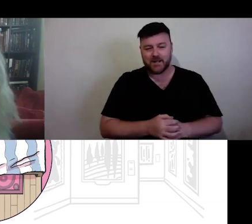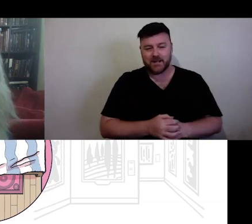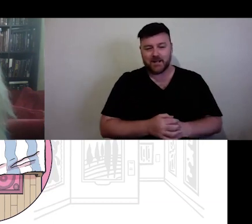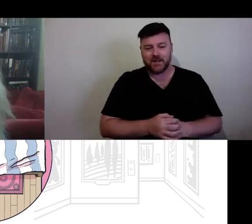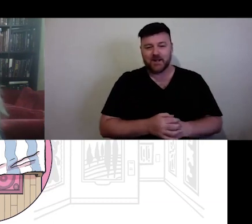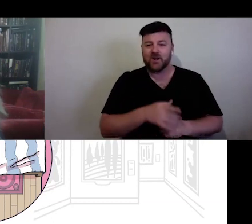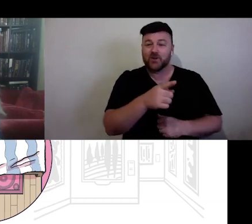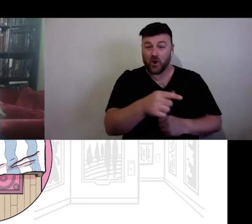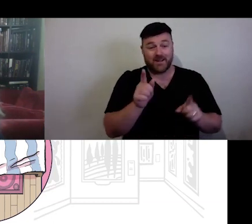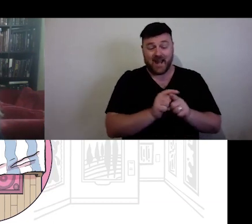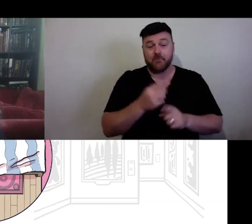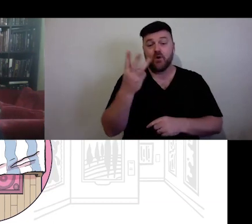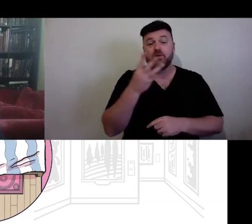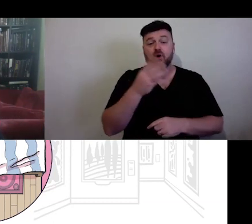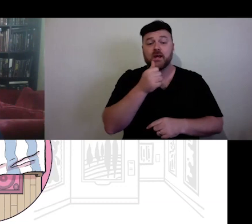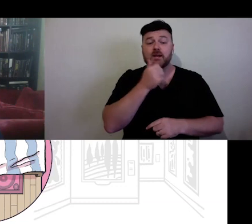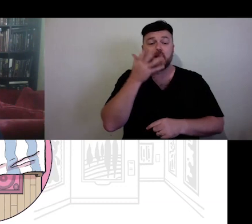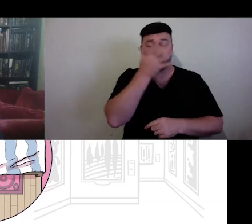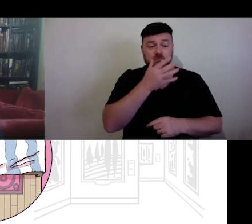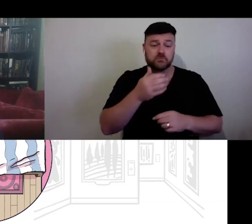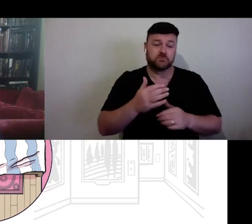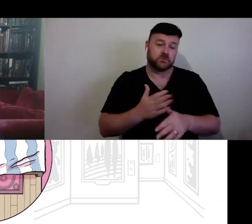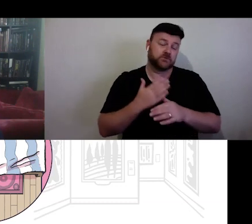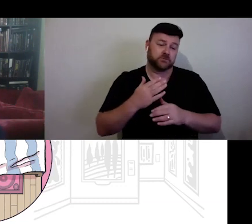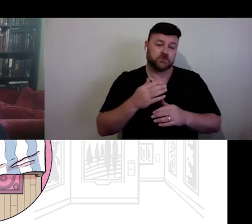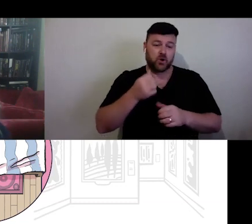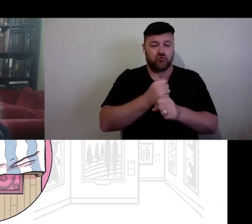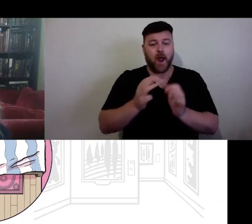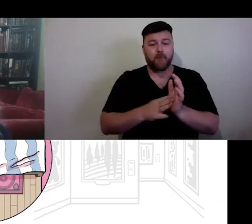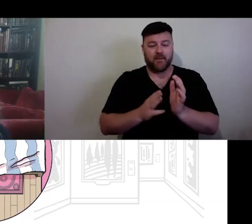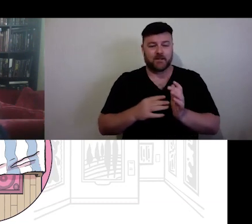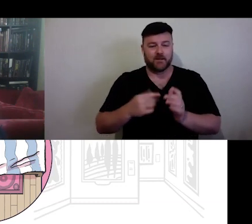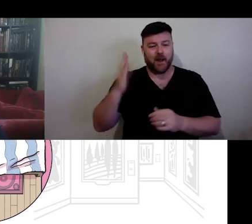Indigenous grandmothers said, "Instead of travelling to a goal out